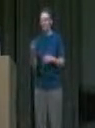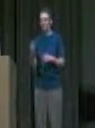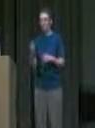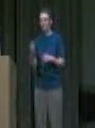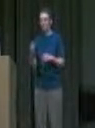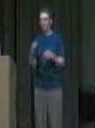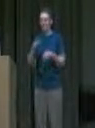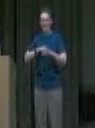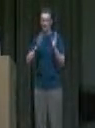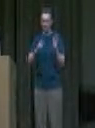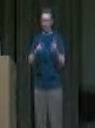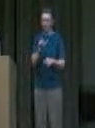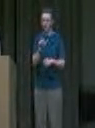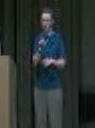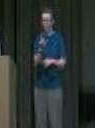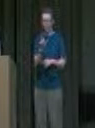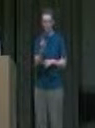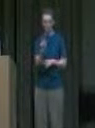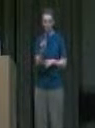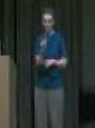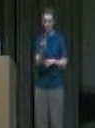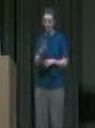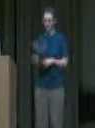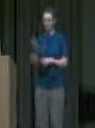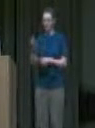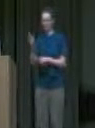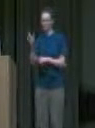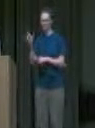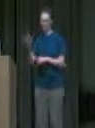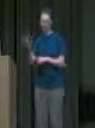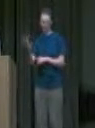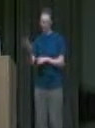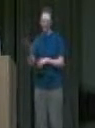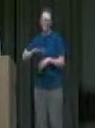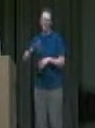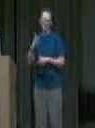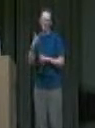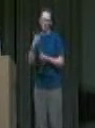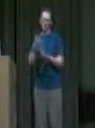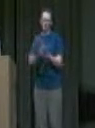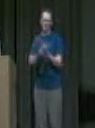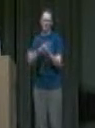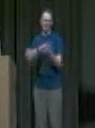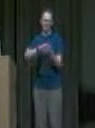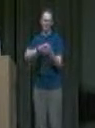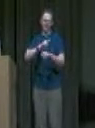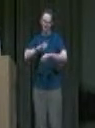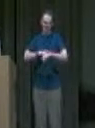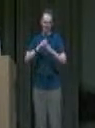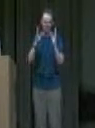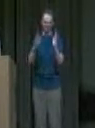would be 2024 and 2025 there'll be about a three months uh interim for the winter season where